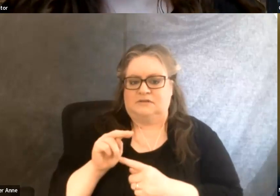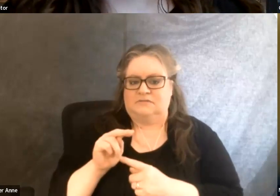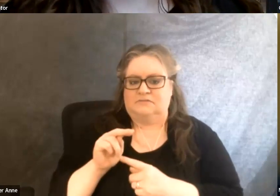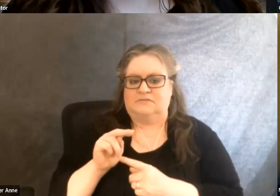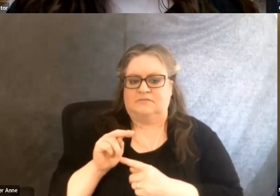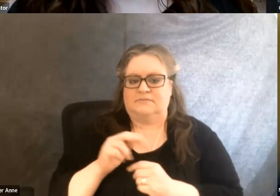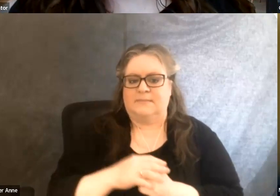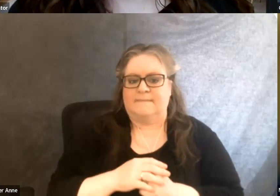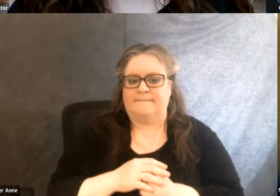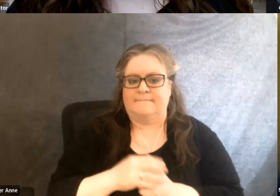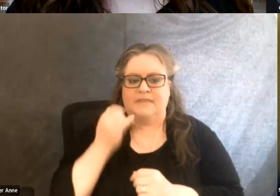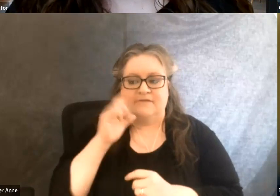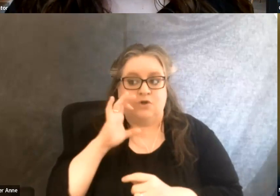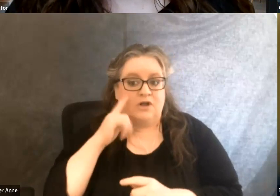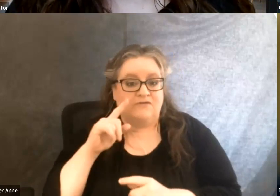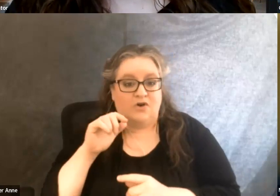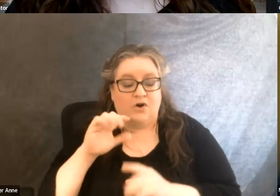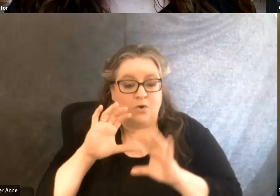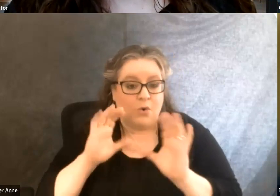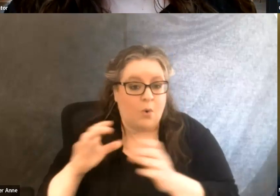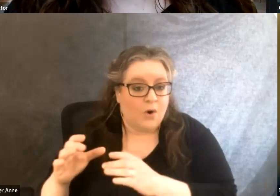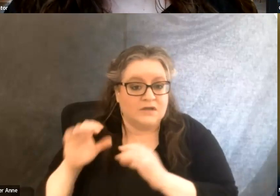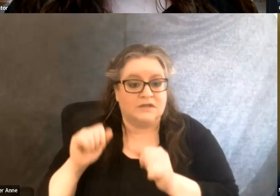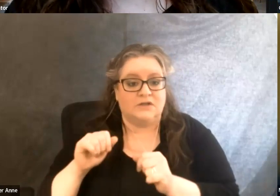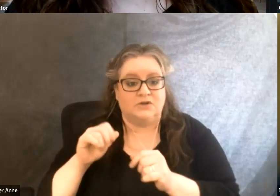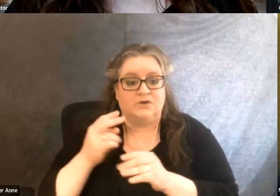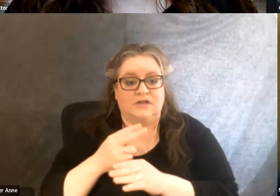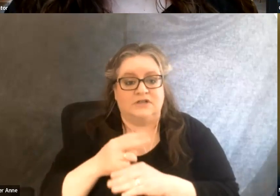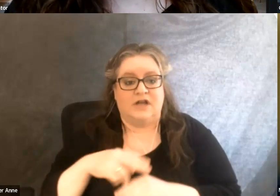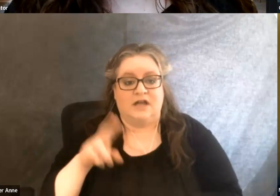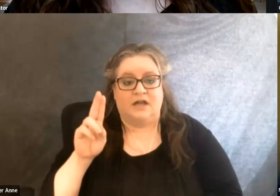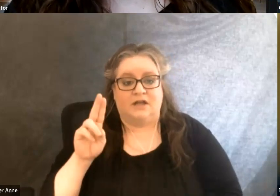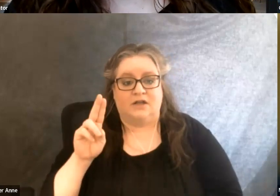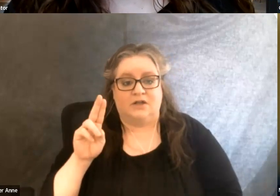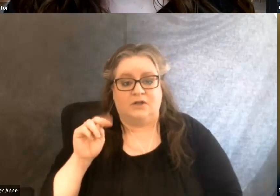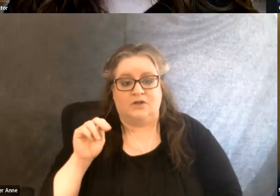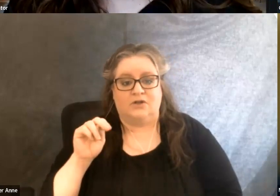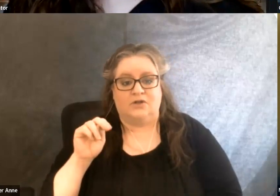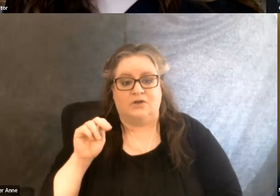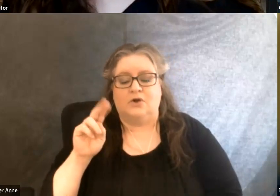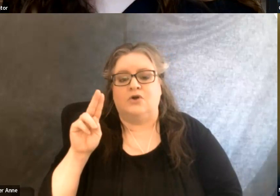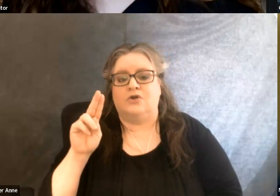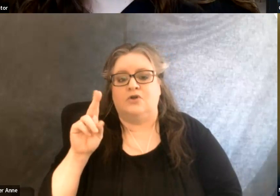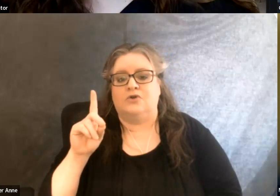Gerson: If you're looking for courses, you can check out Udemy. They have...